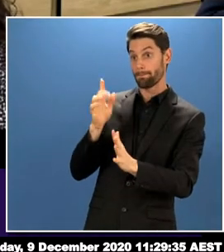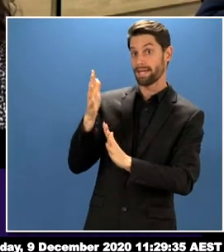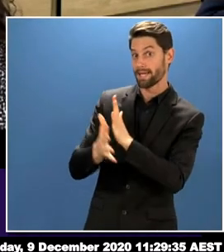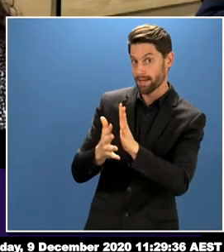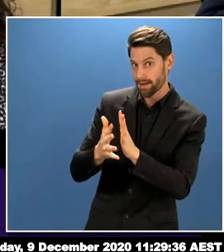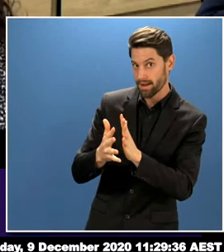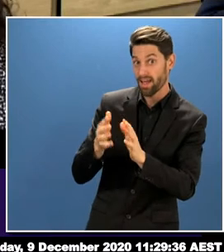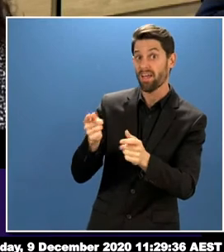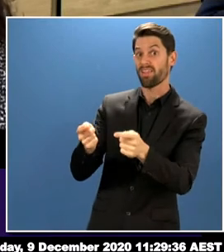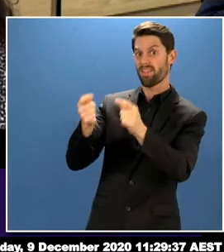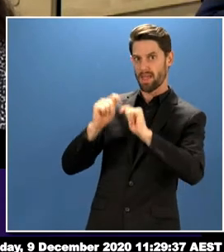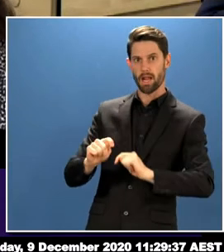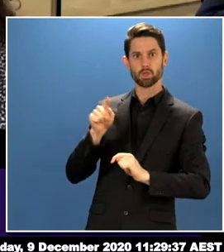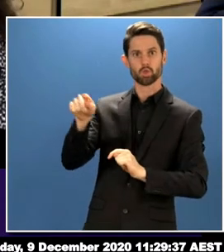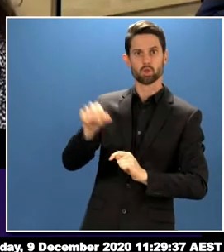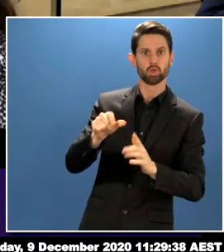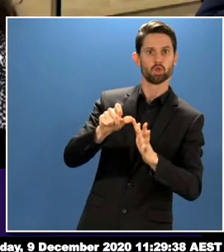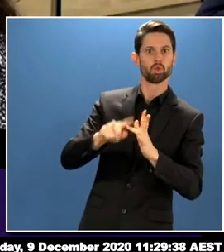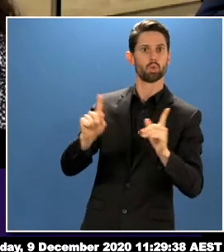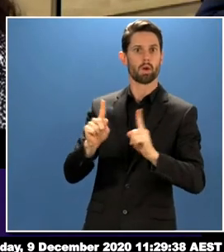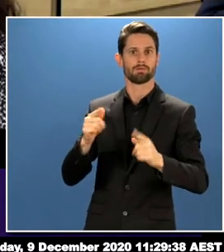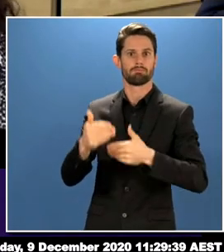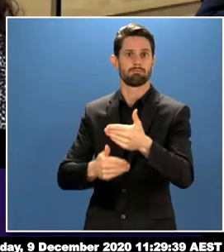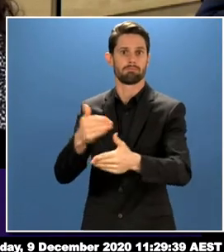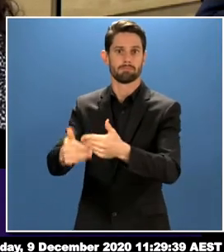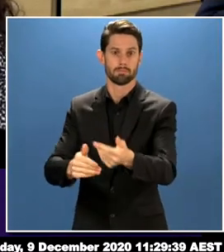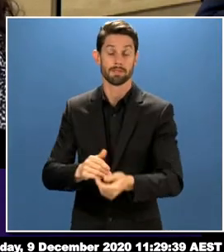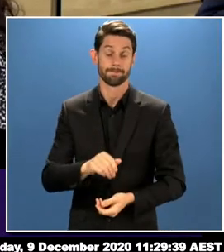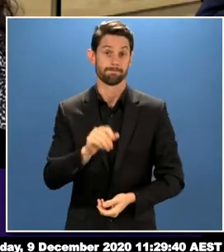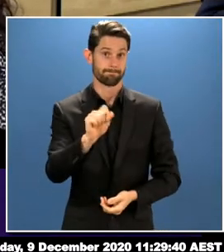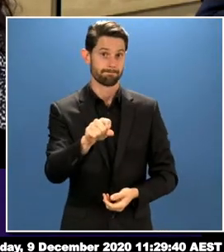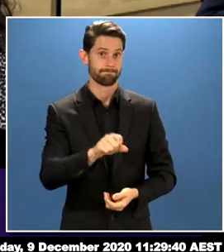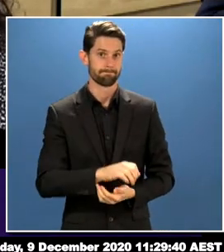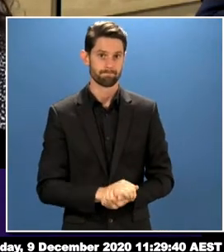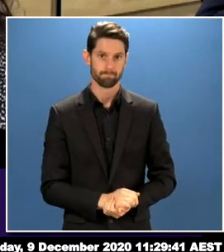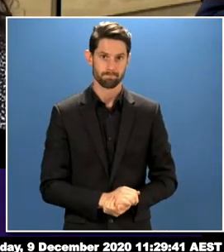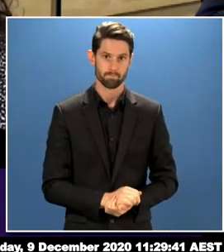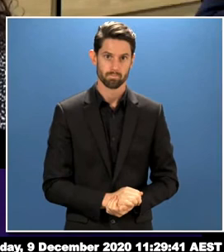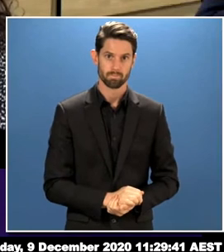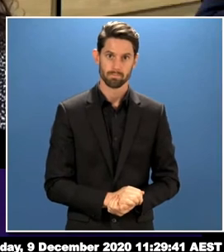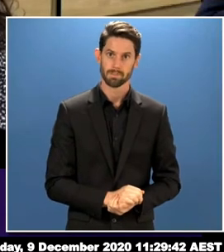That's correct. You mentioned a moment ago that you also provide advice